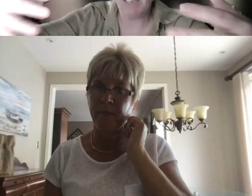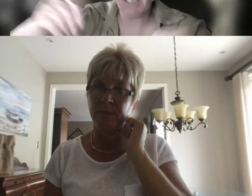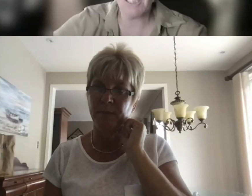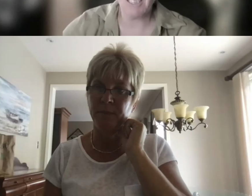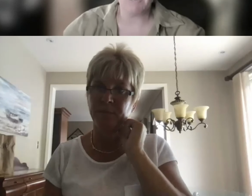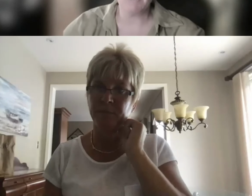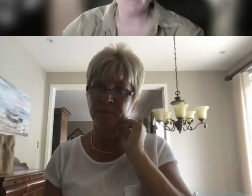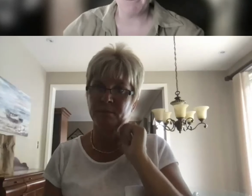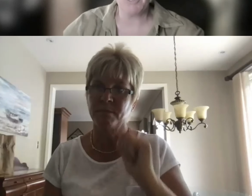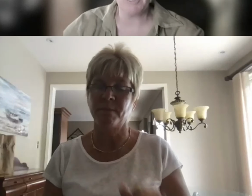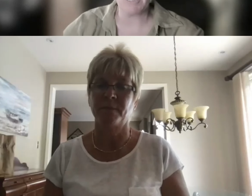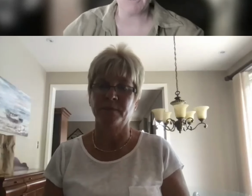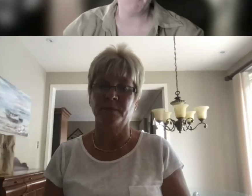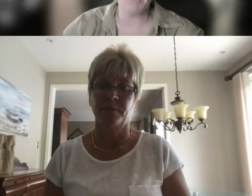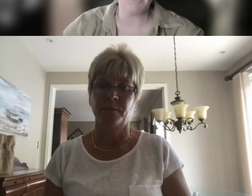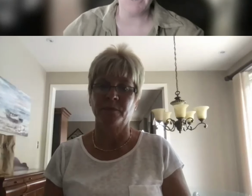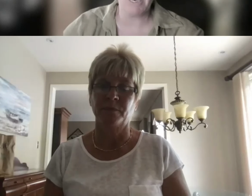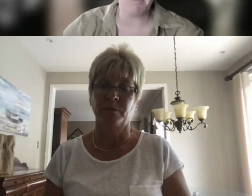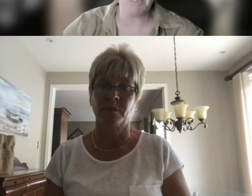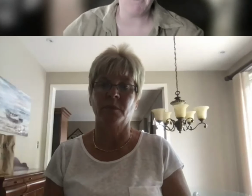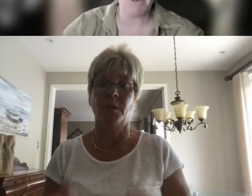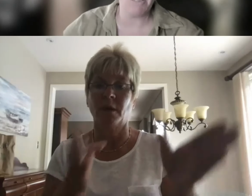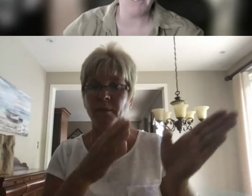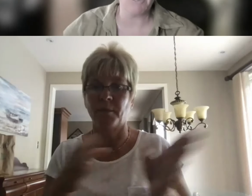actually predict what is going to happen in five years.